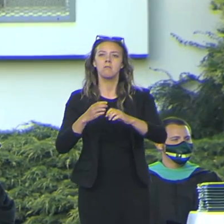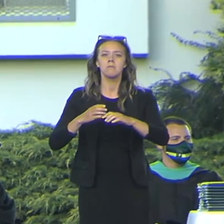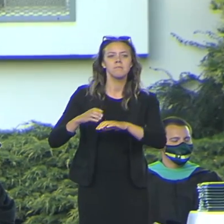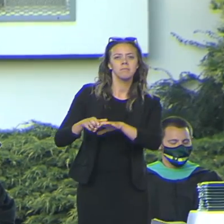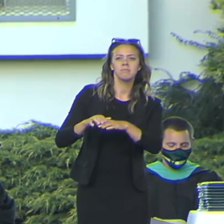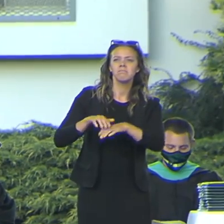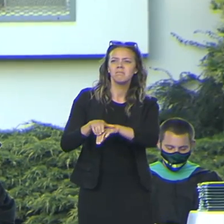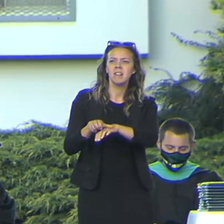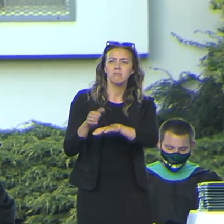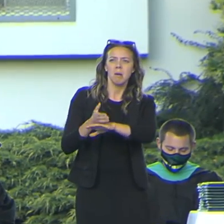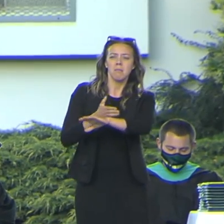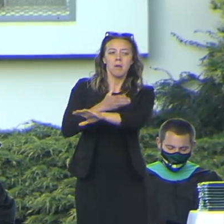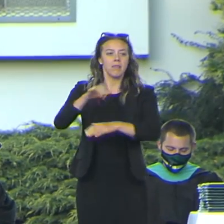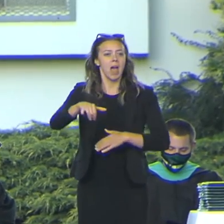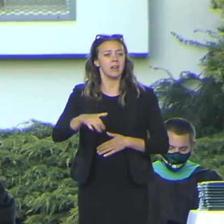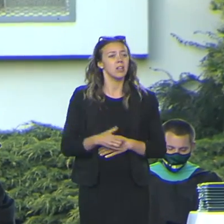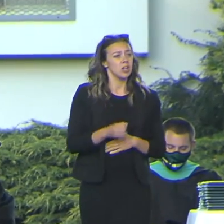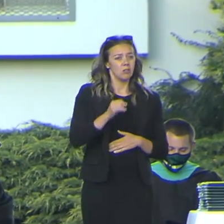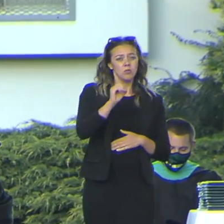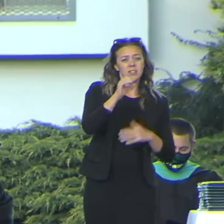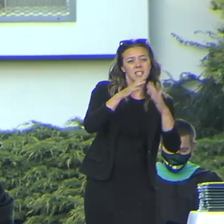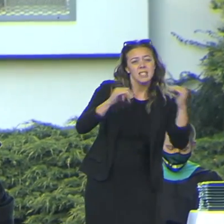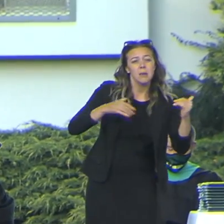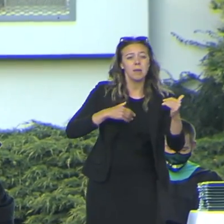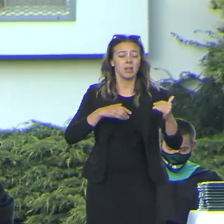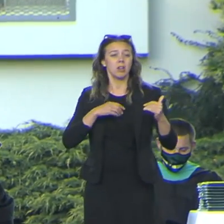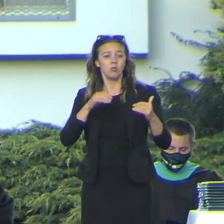and systemic and social racism embedded in our nation.